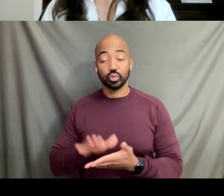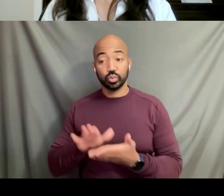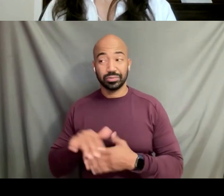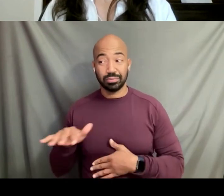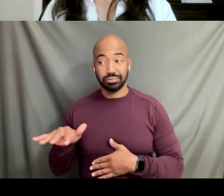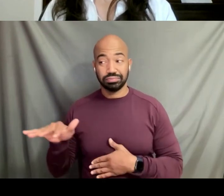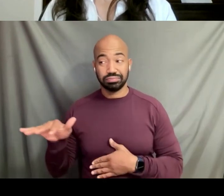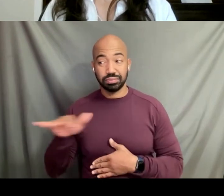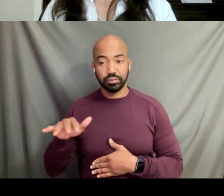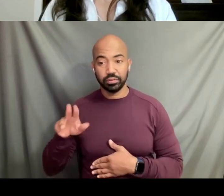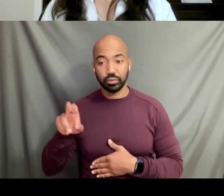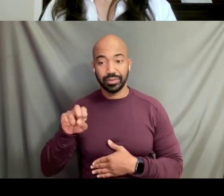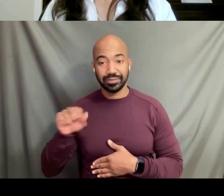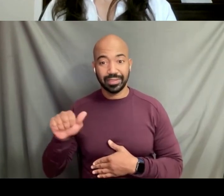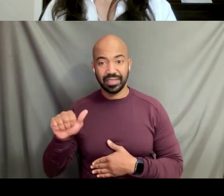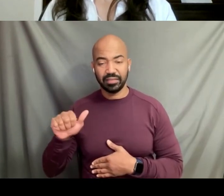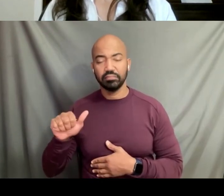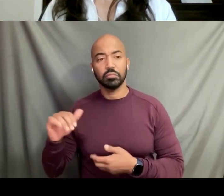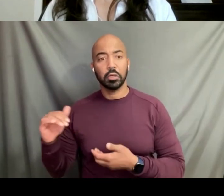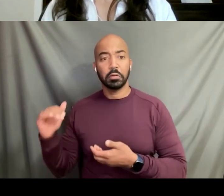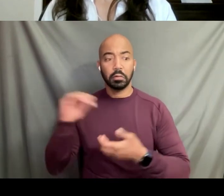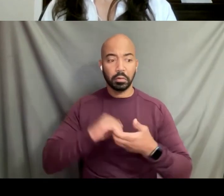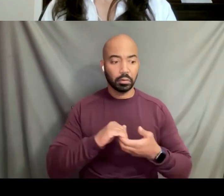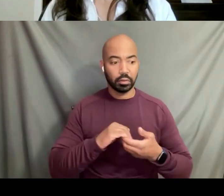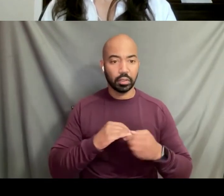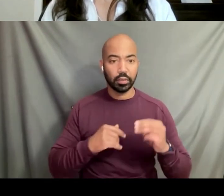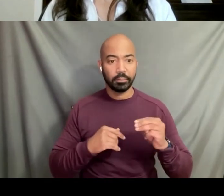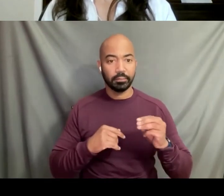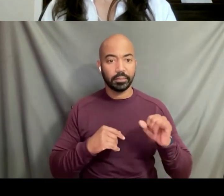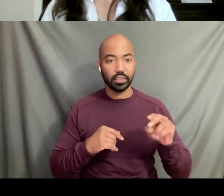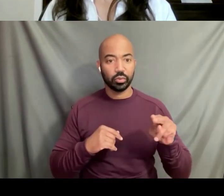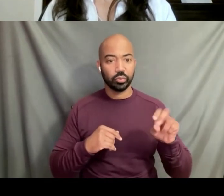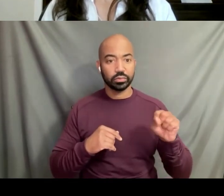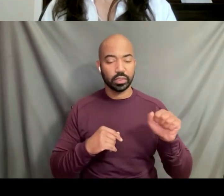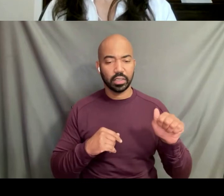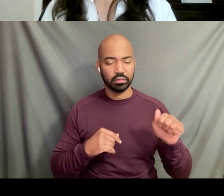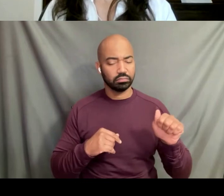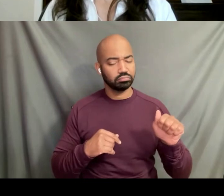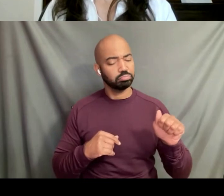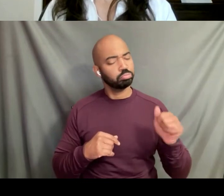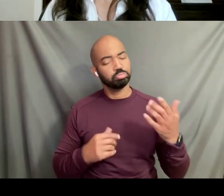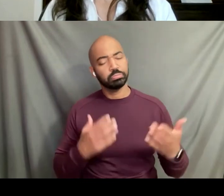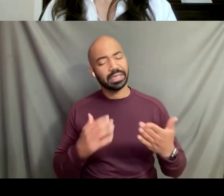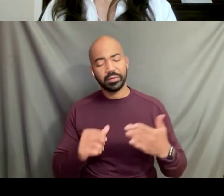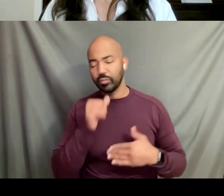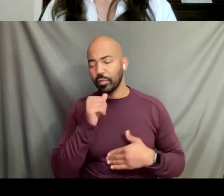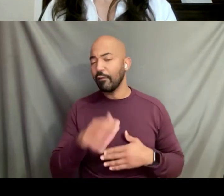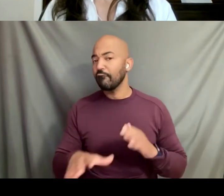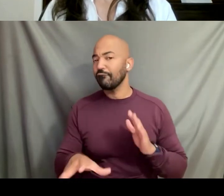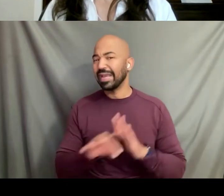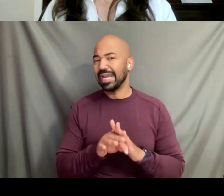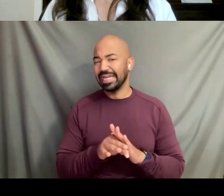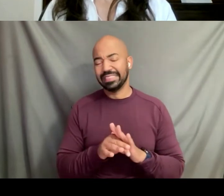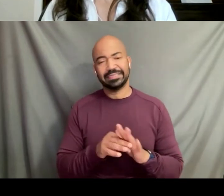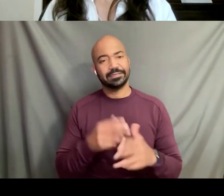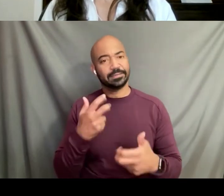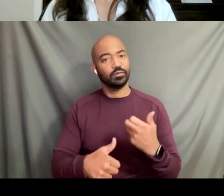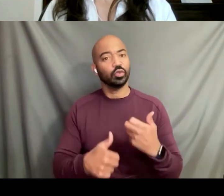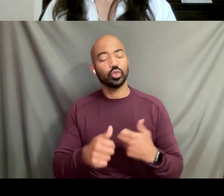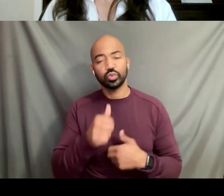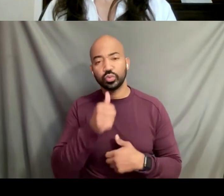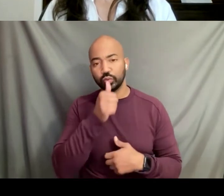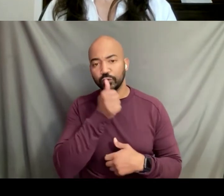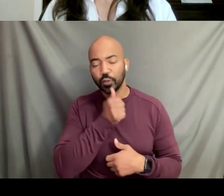it more difficult or challenging to cope with the needs and challenges of students with disabilities